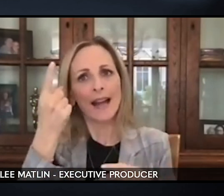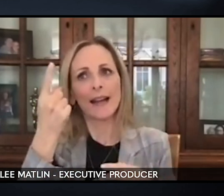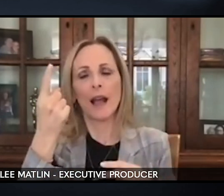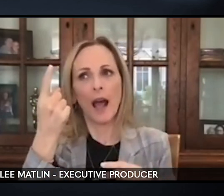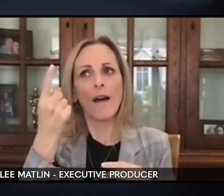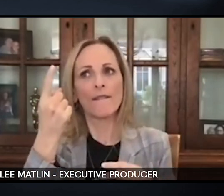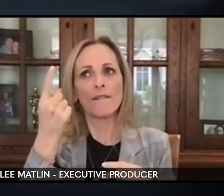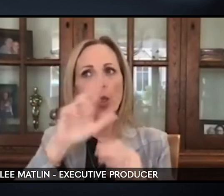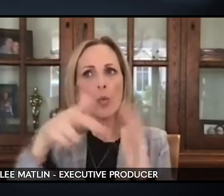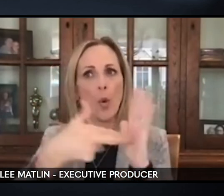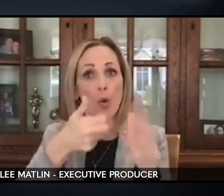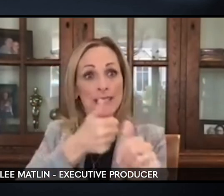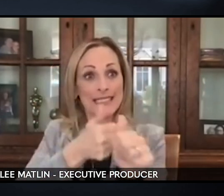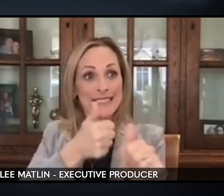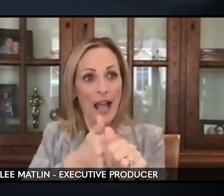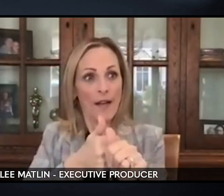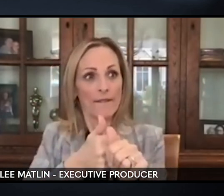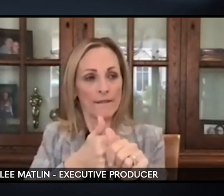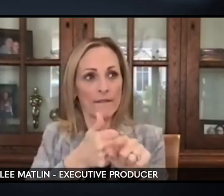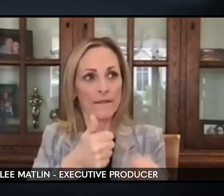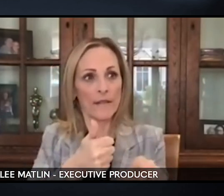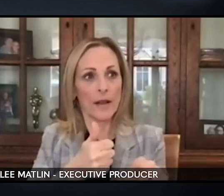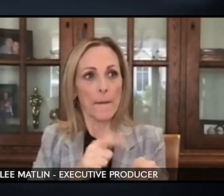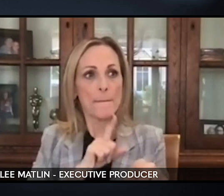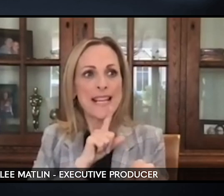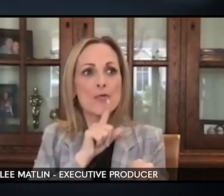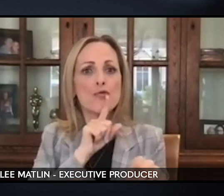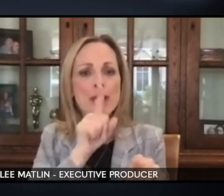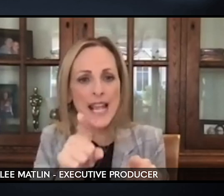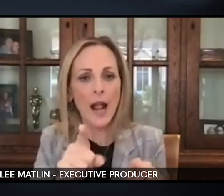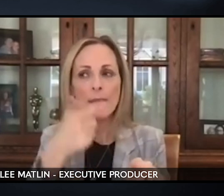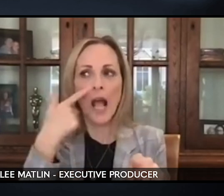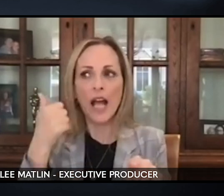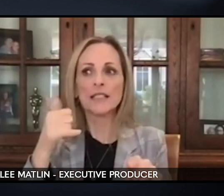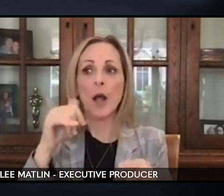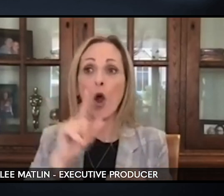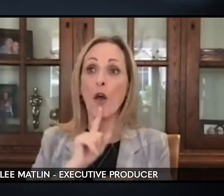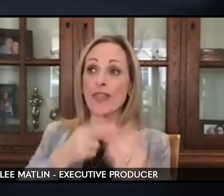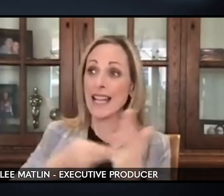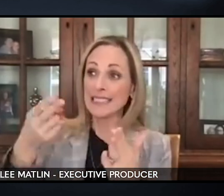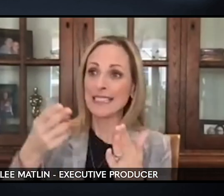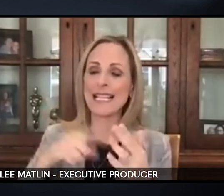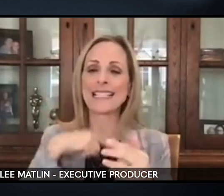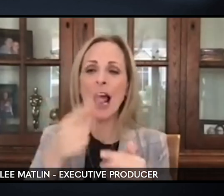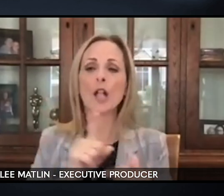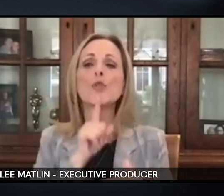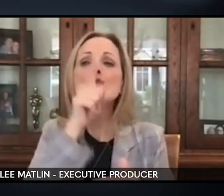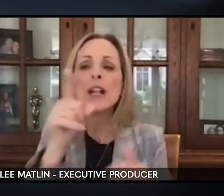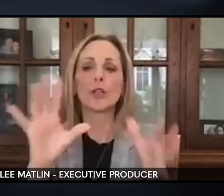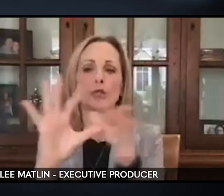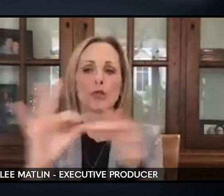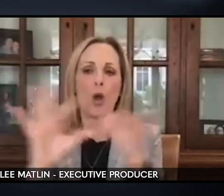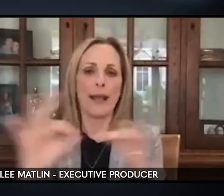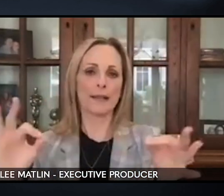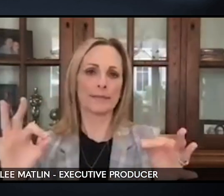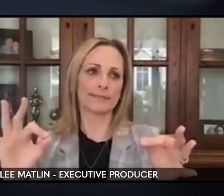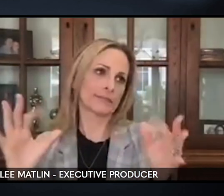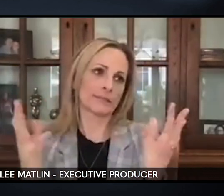much better understanding as a result of seeing the film, that authenticity tells